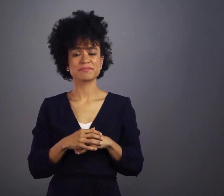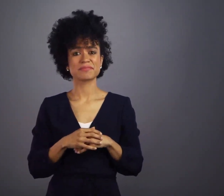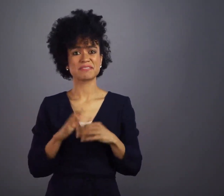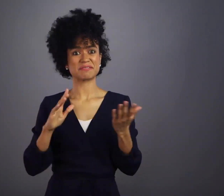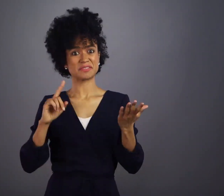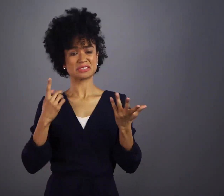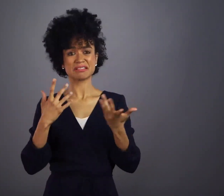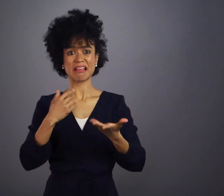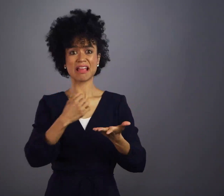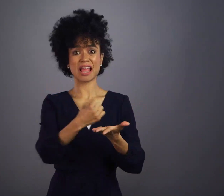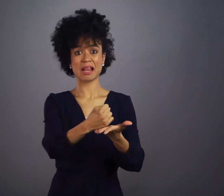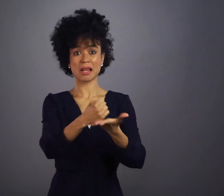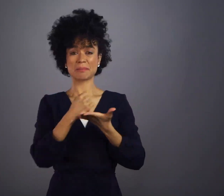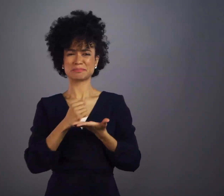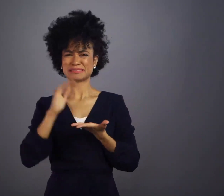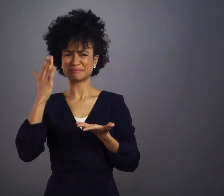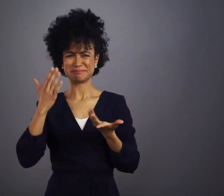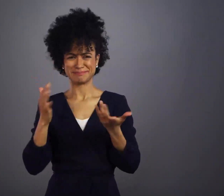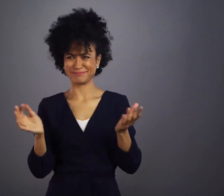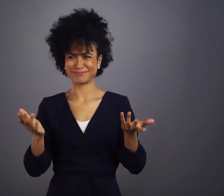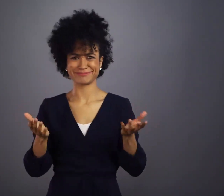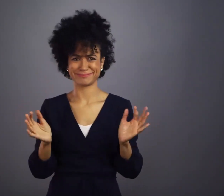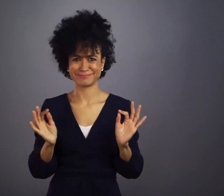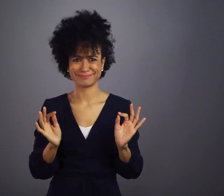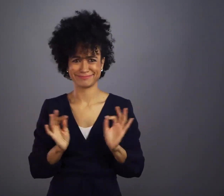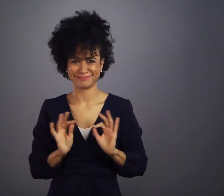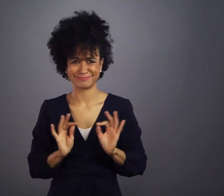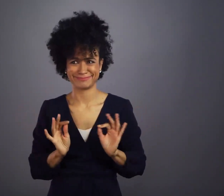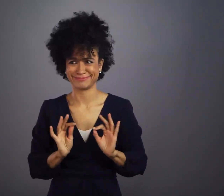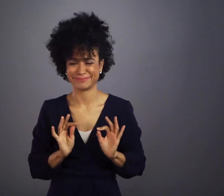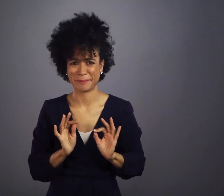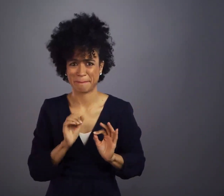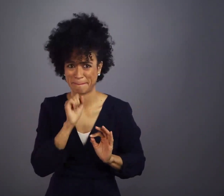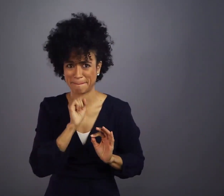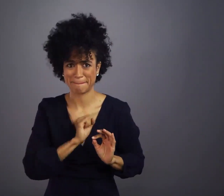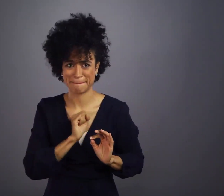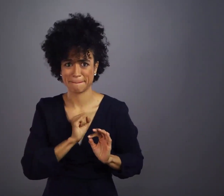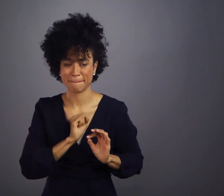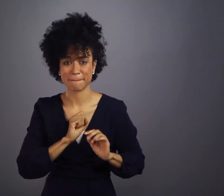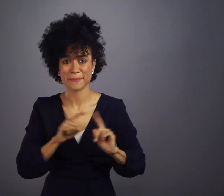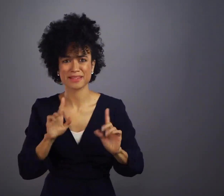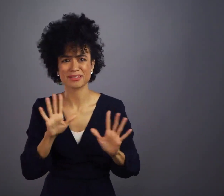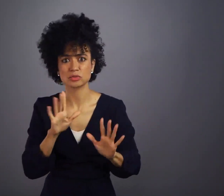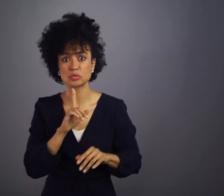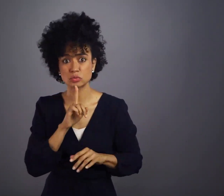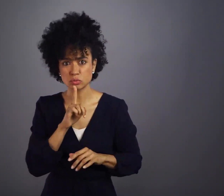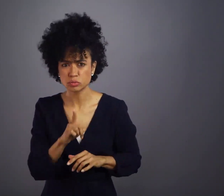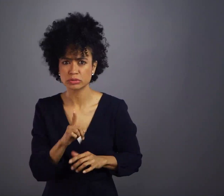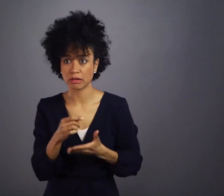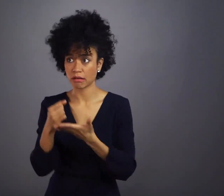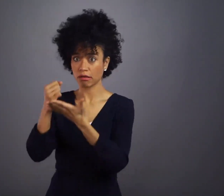What seemed at first a flimsy reed, has proved to be the loving and powerful hand of God.